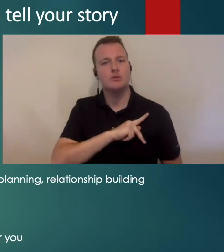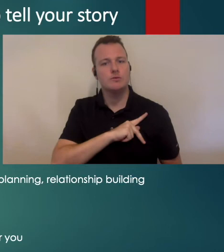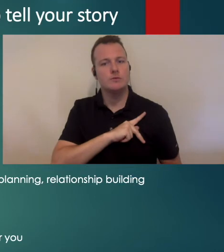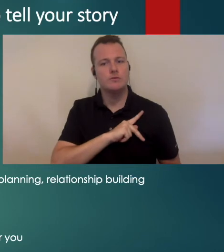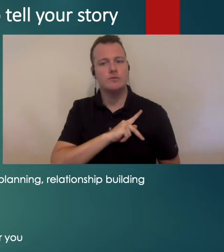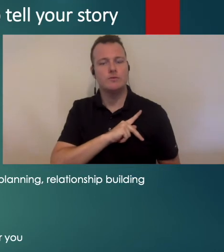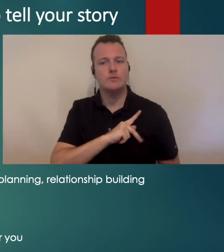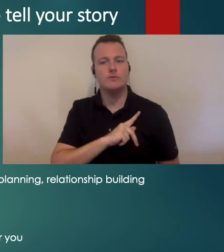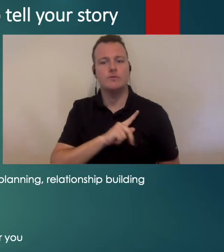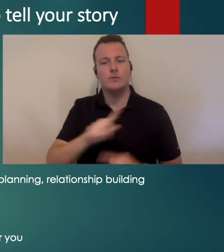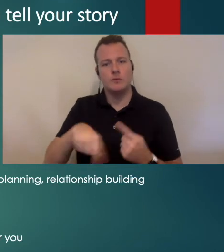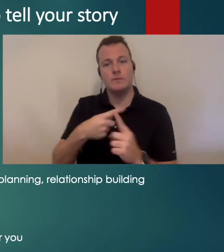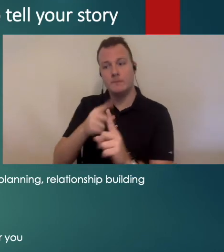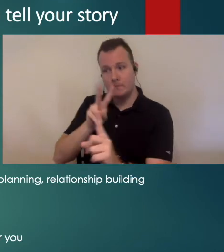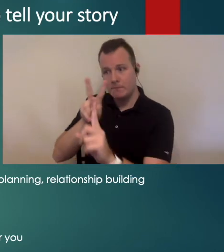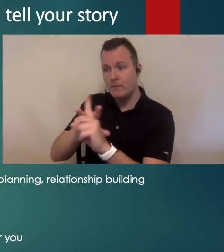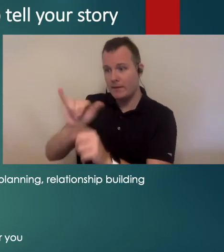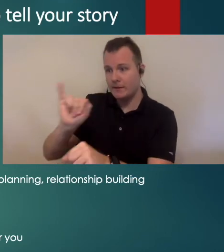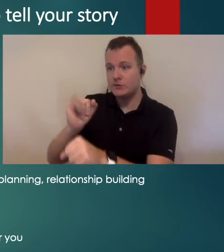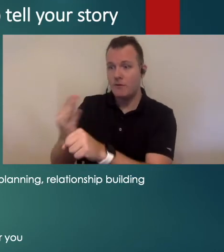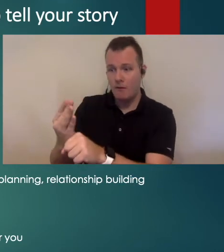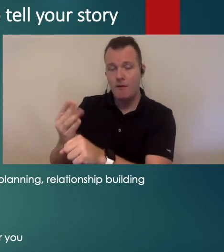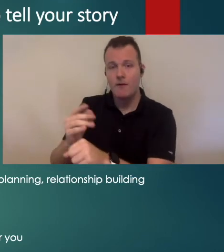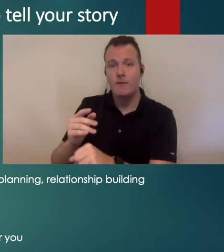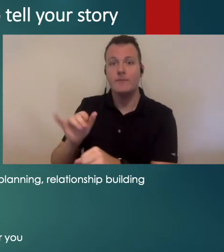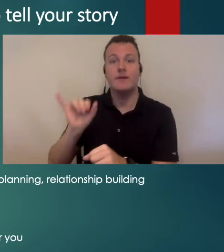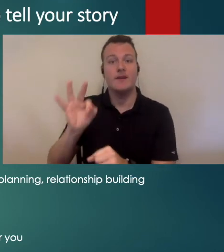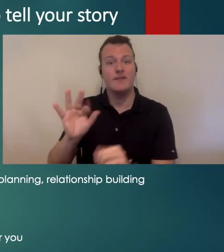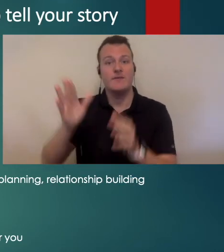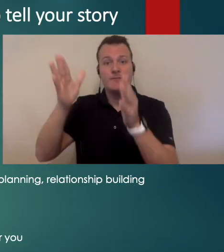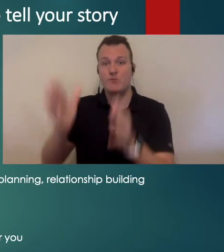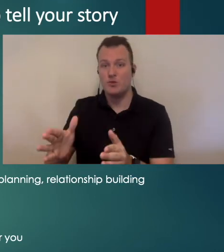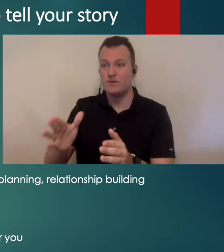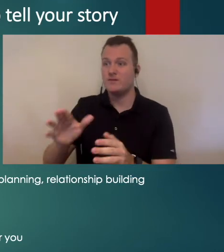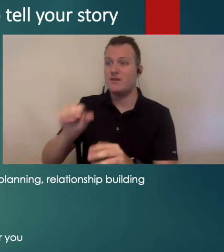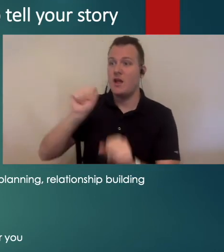when you're applying to a position, and if somebody's getting twenty, to a